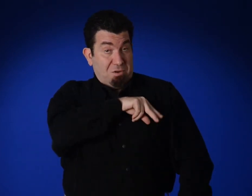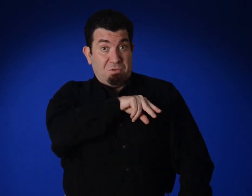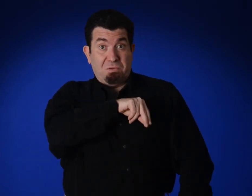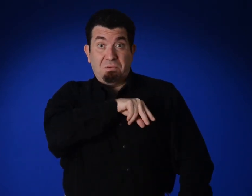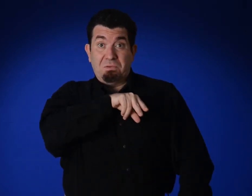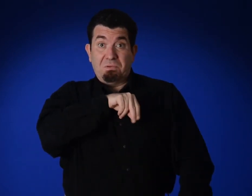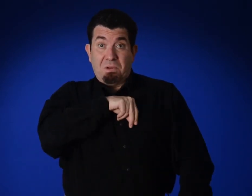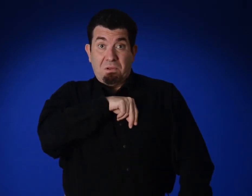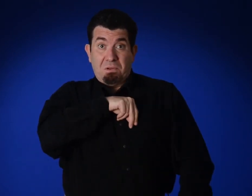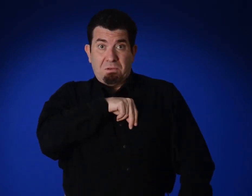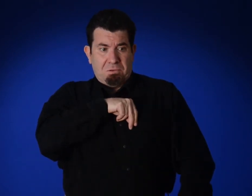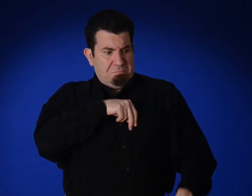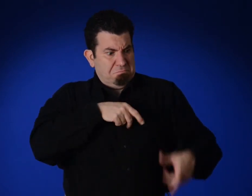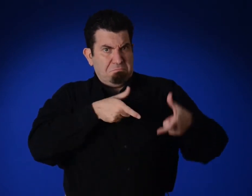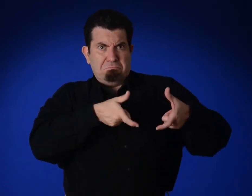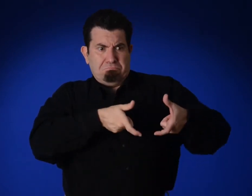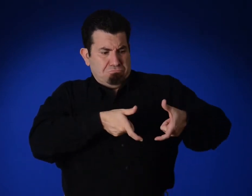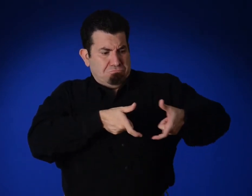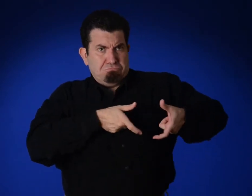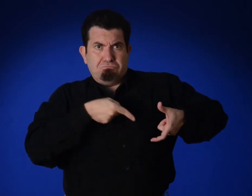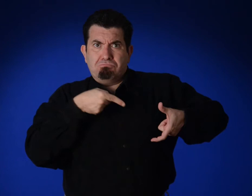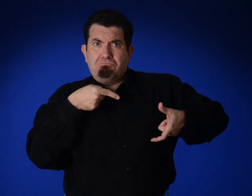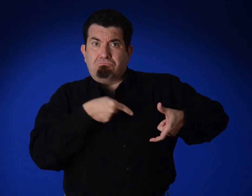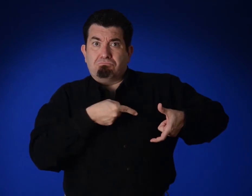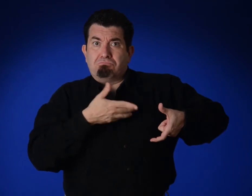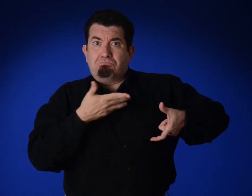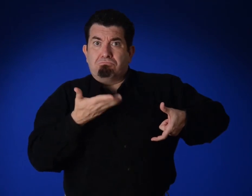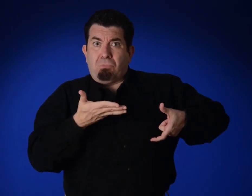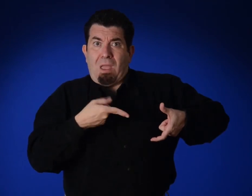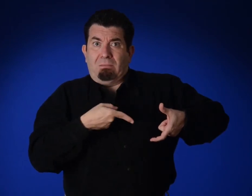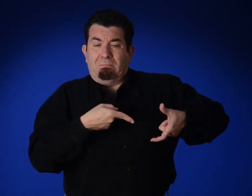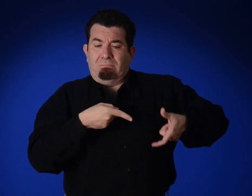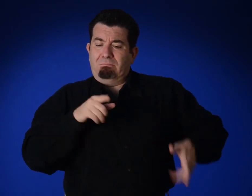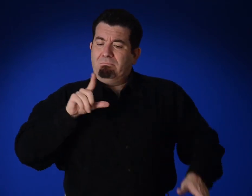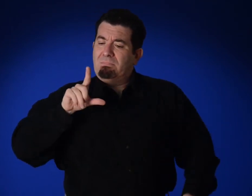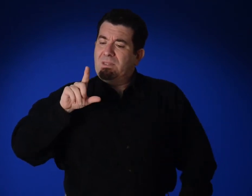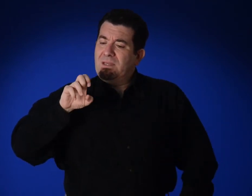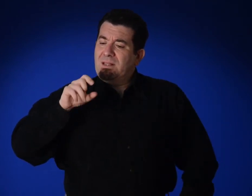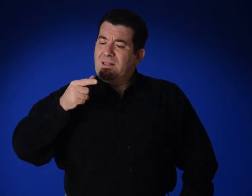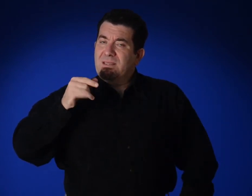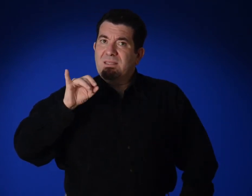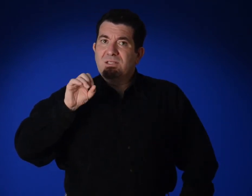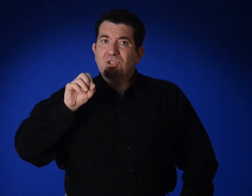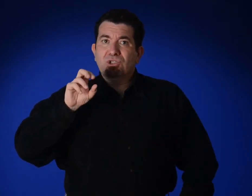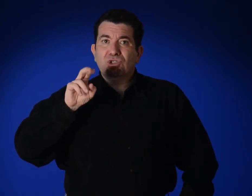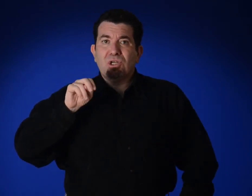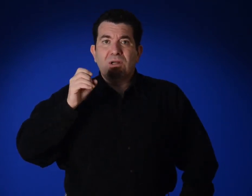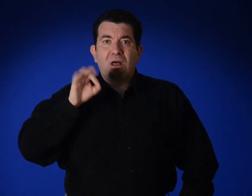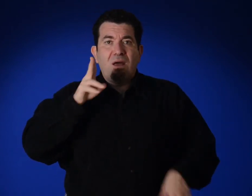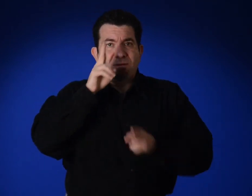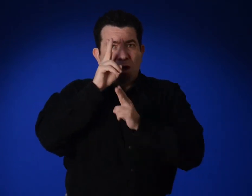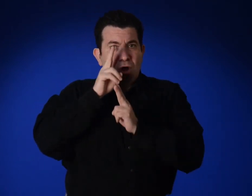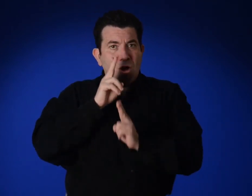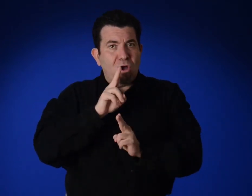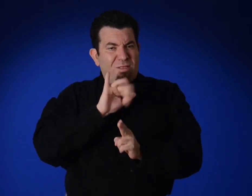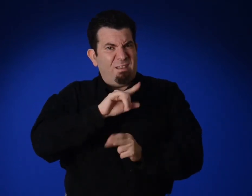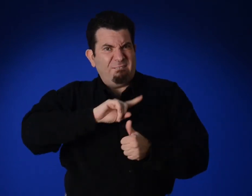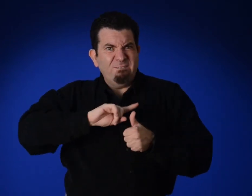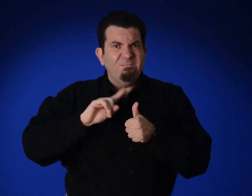Pinned to his coat is the Legion of Honor.